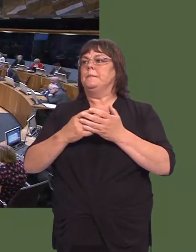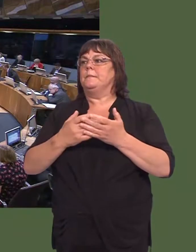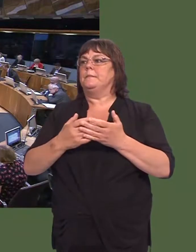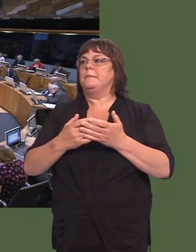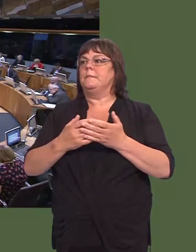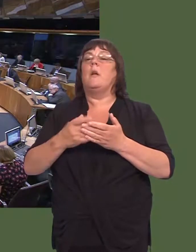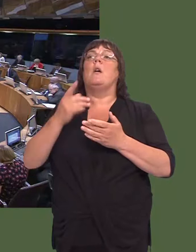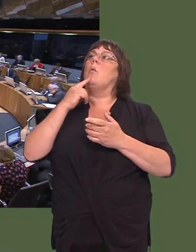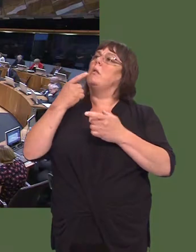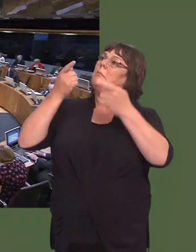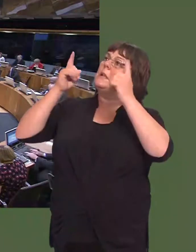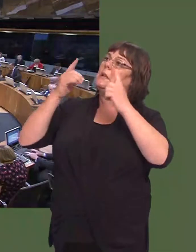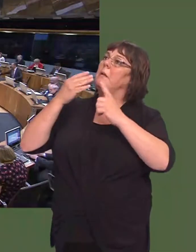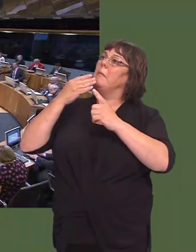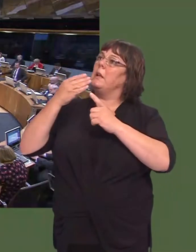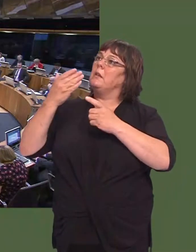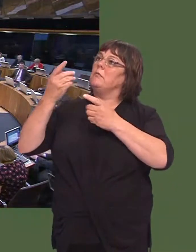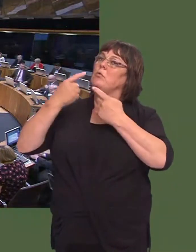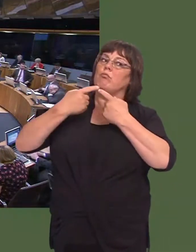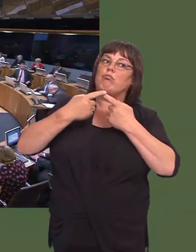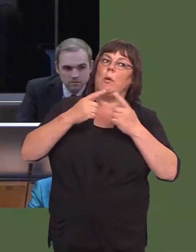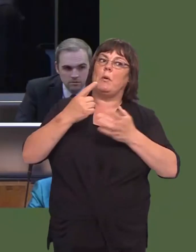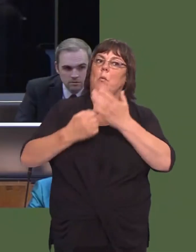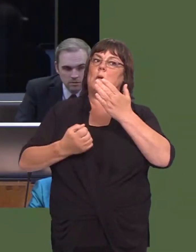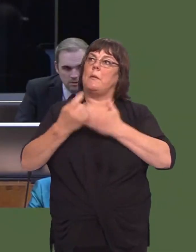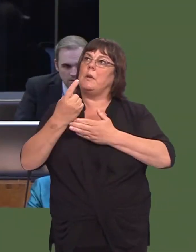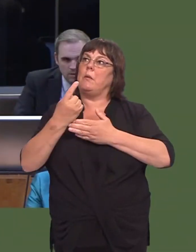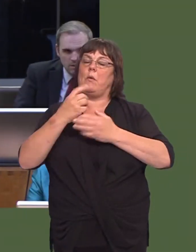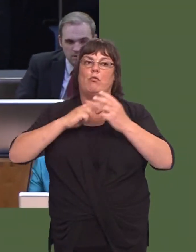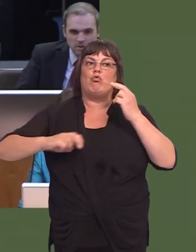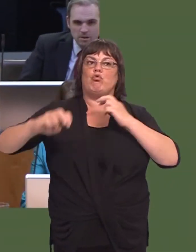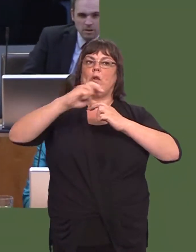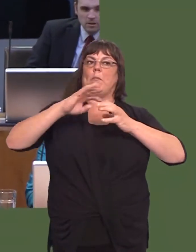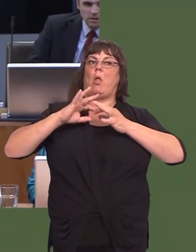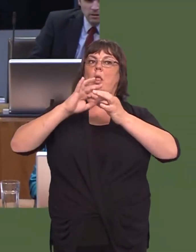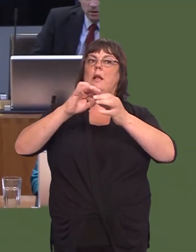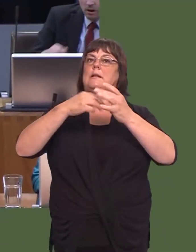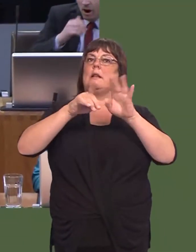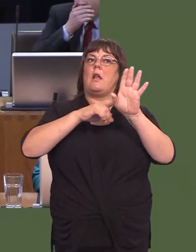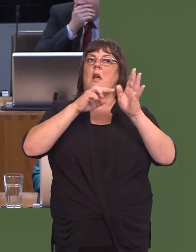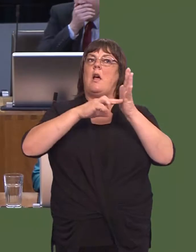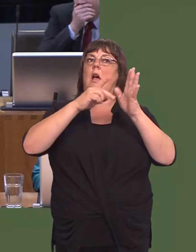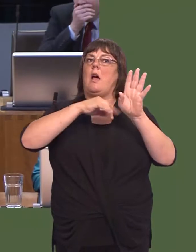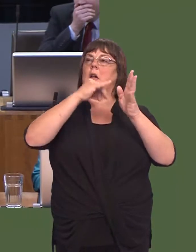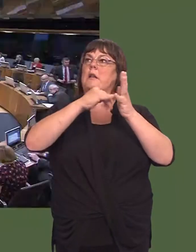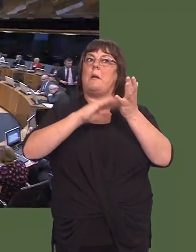Will the First Minister make a statement on transport links in Ynys MÙn? OAQ(5)0637(FM)[W] Carwyn Jones: We are committed to investing